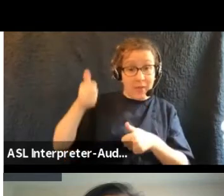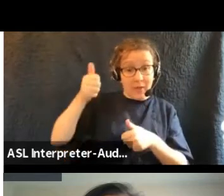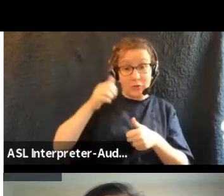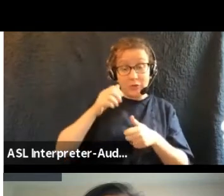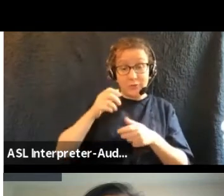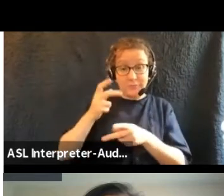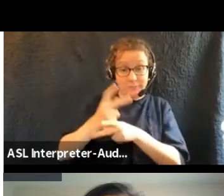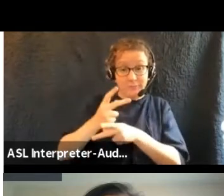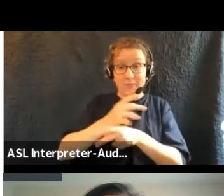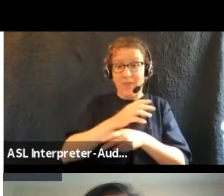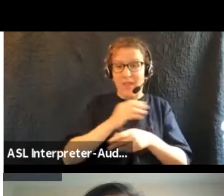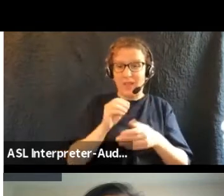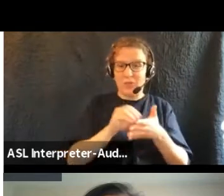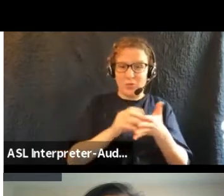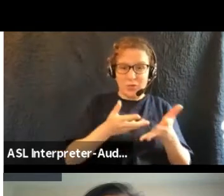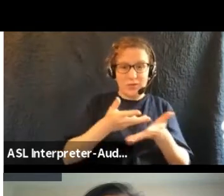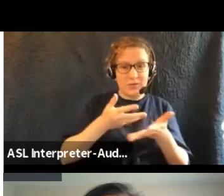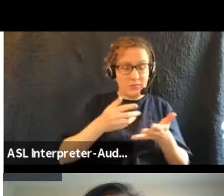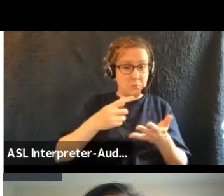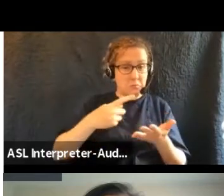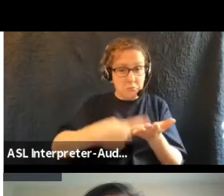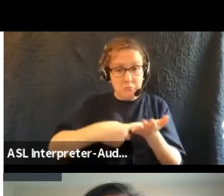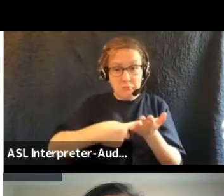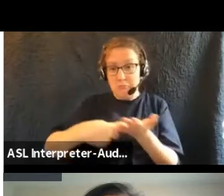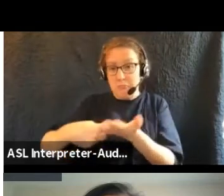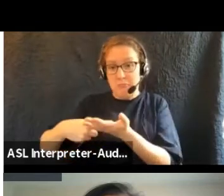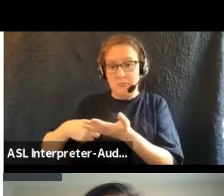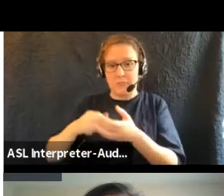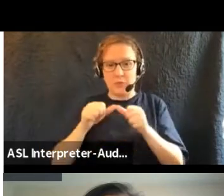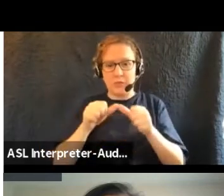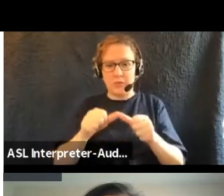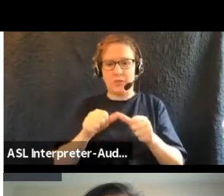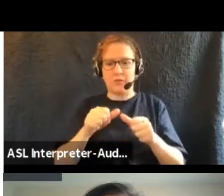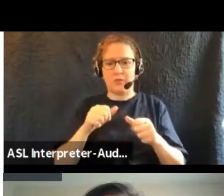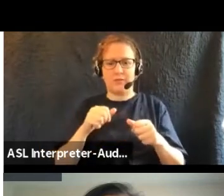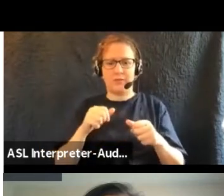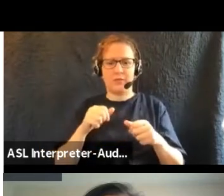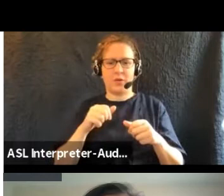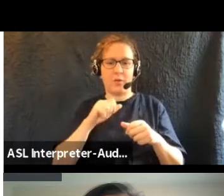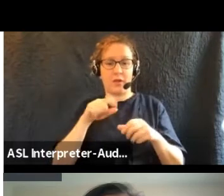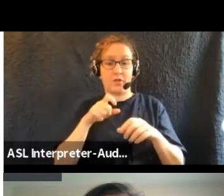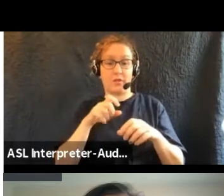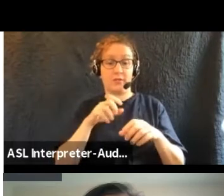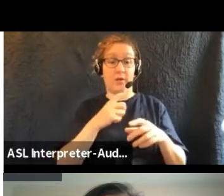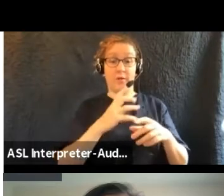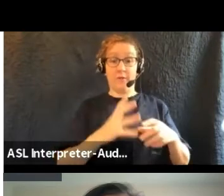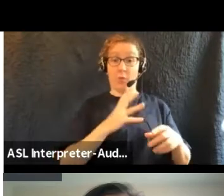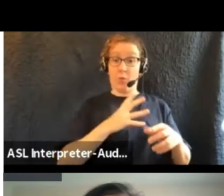formal emails that I might have had with other kinds of internships and relationships.